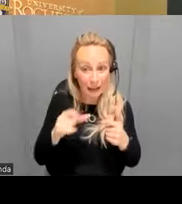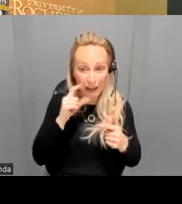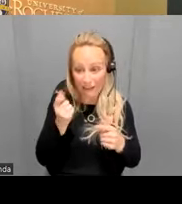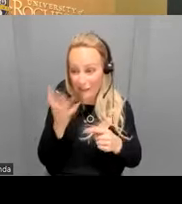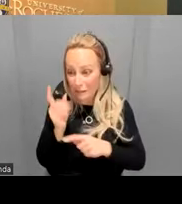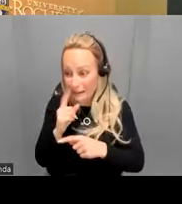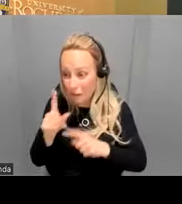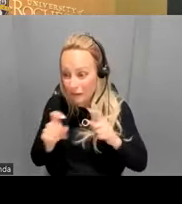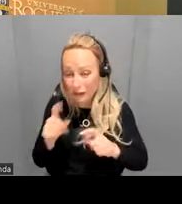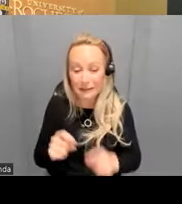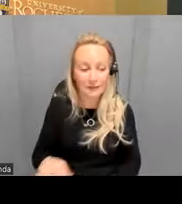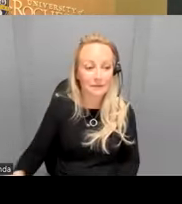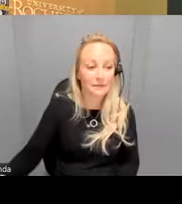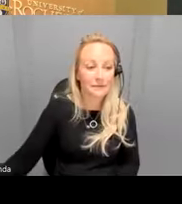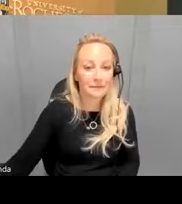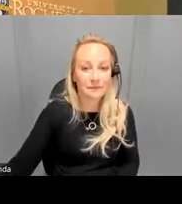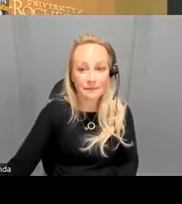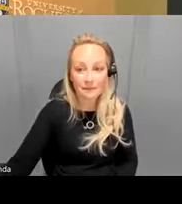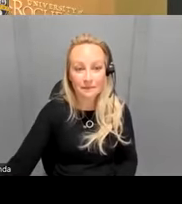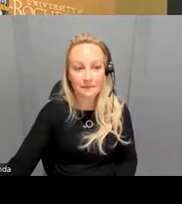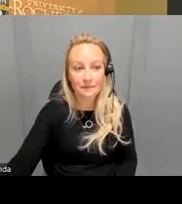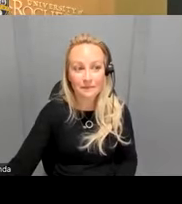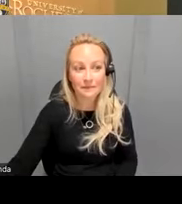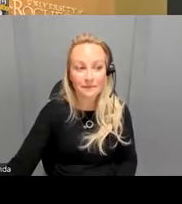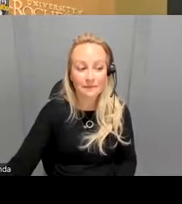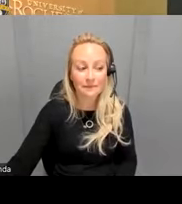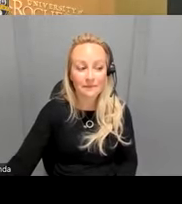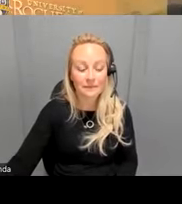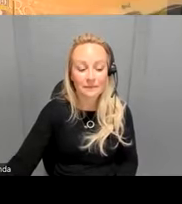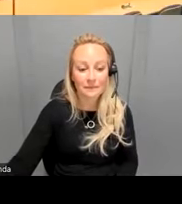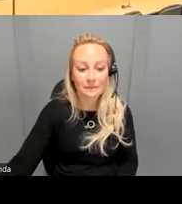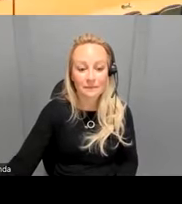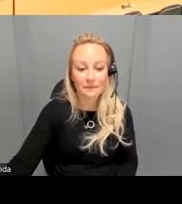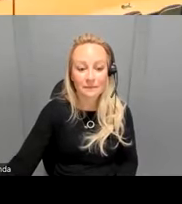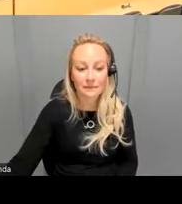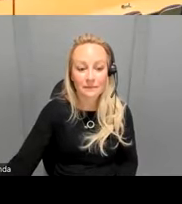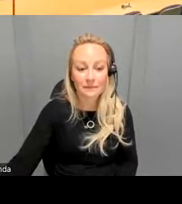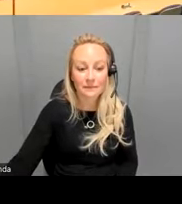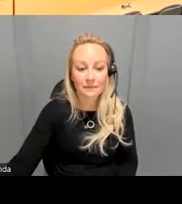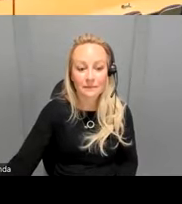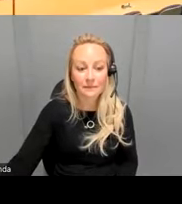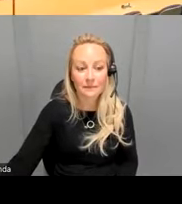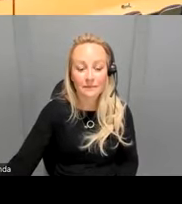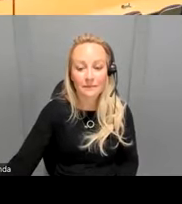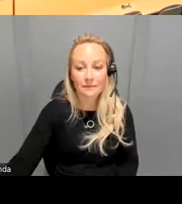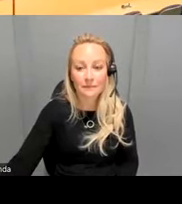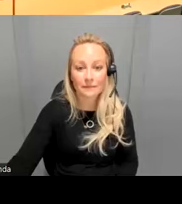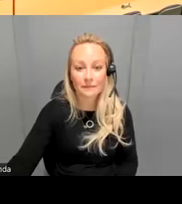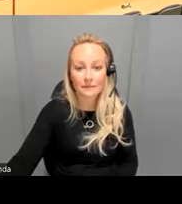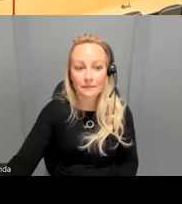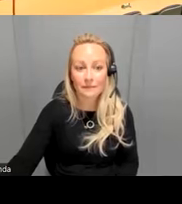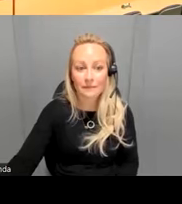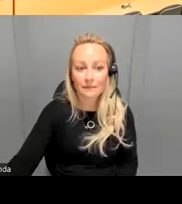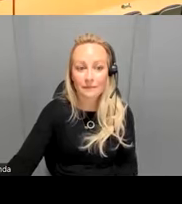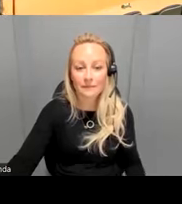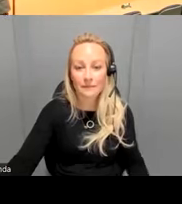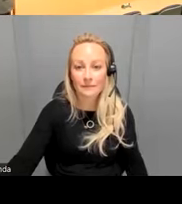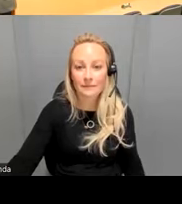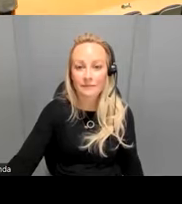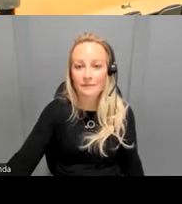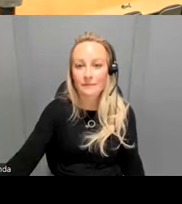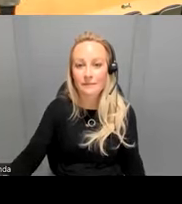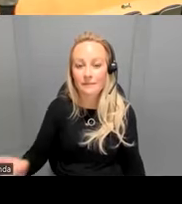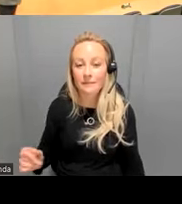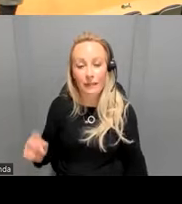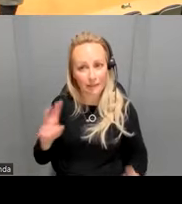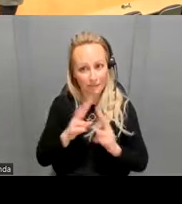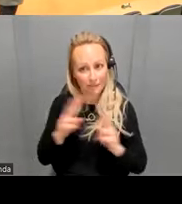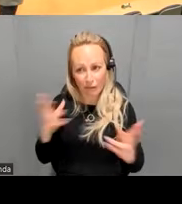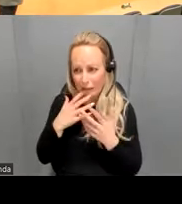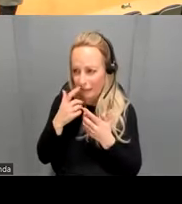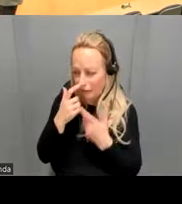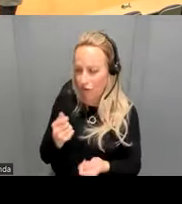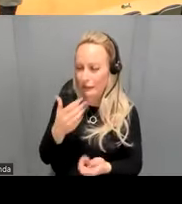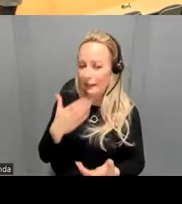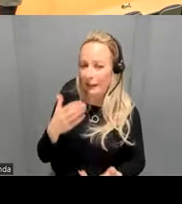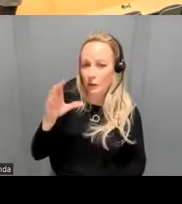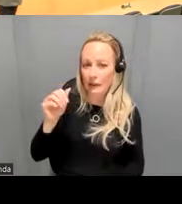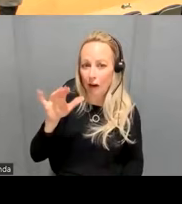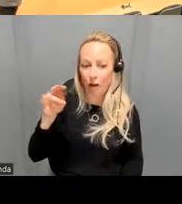questions thank you Caroline and very interesting um really yeah interesting